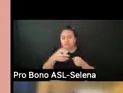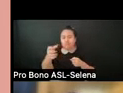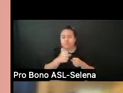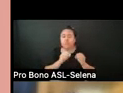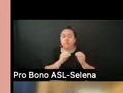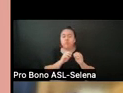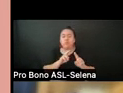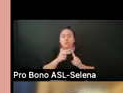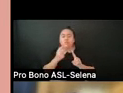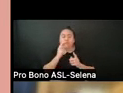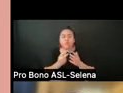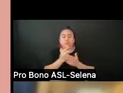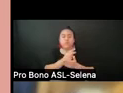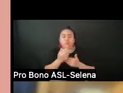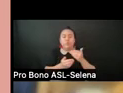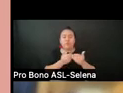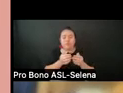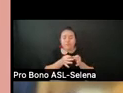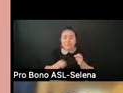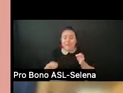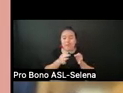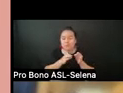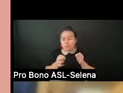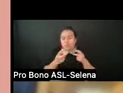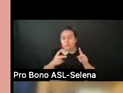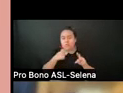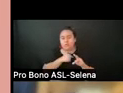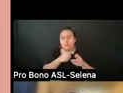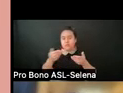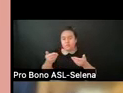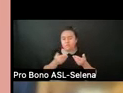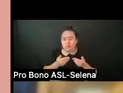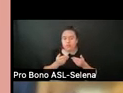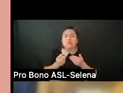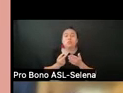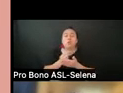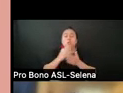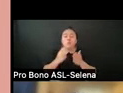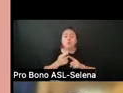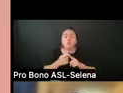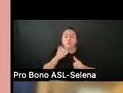viewing process and having captioned work samples allows us to invite reviewers from the deaf community to take part.